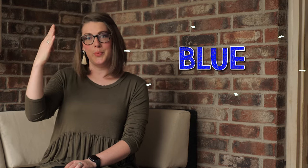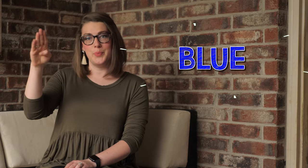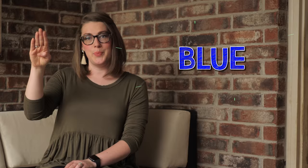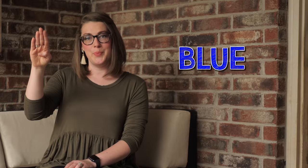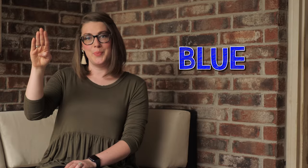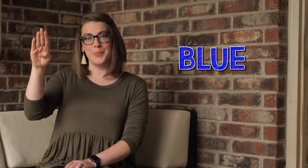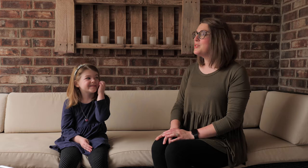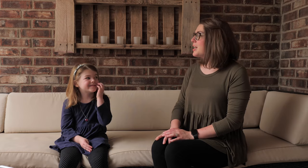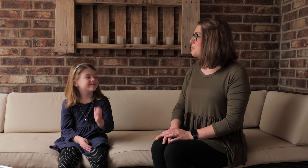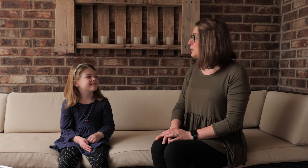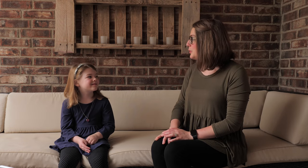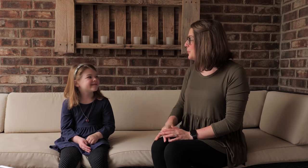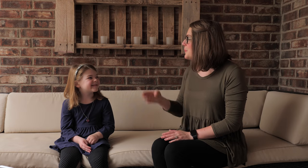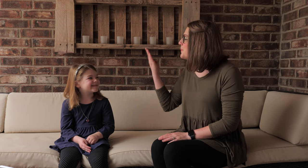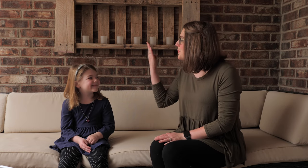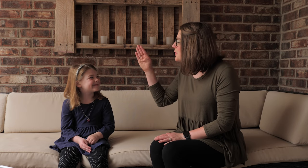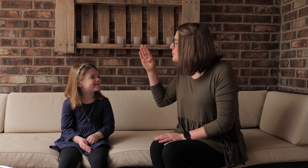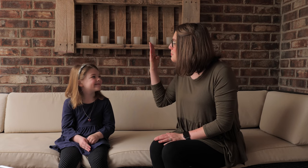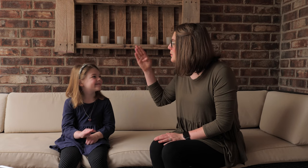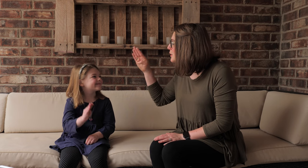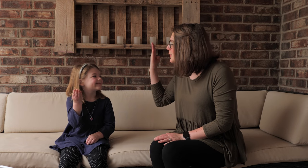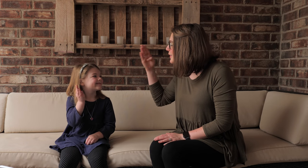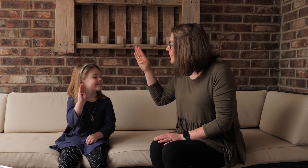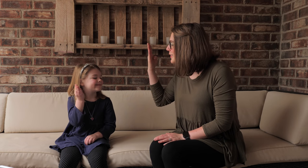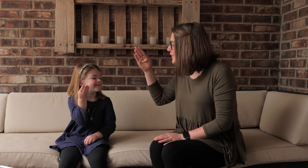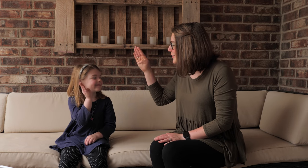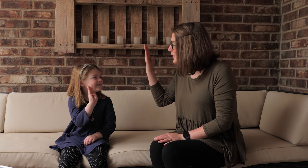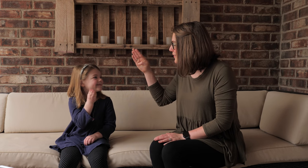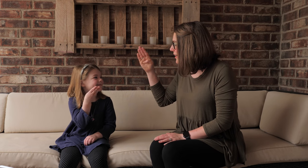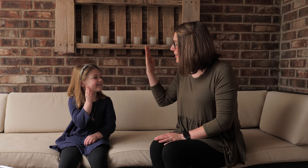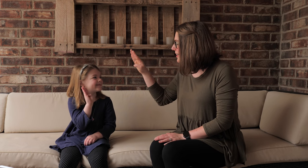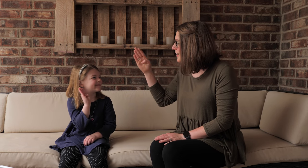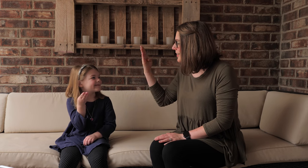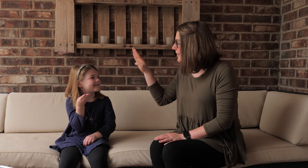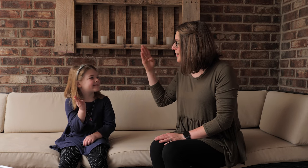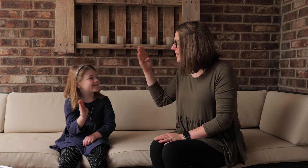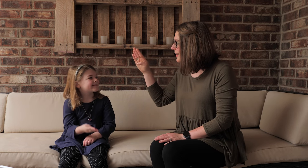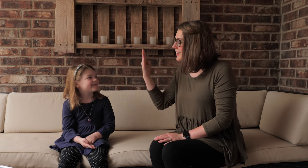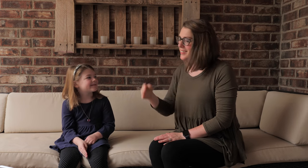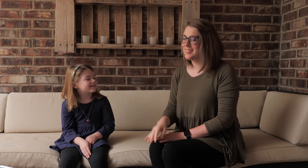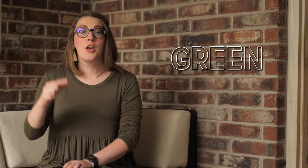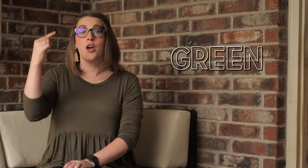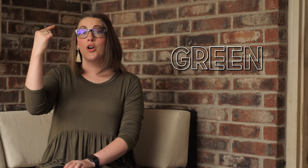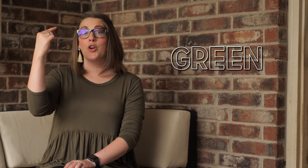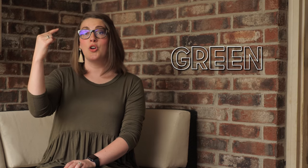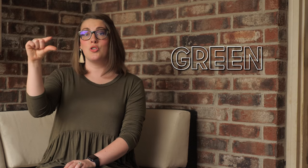Can you sign blue? Blue very good.